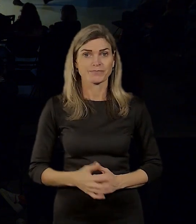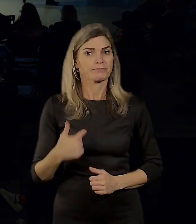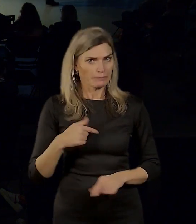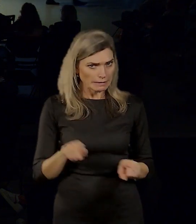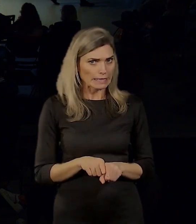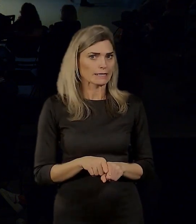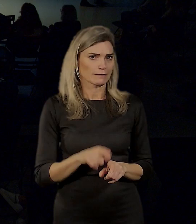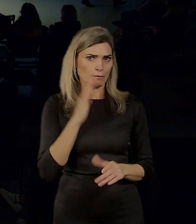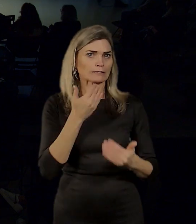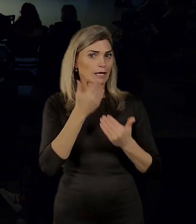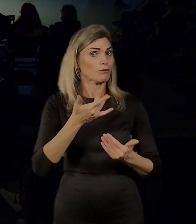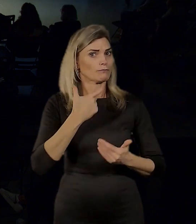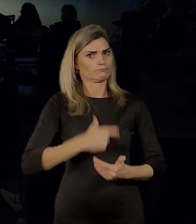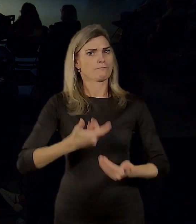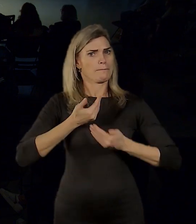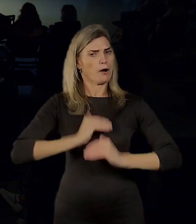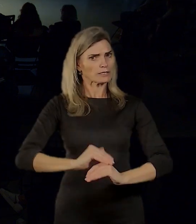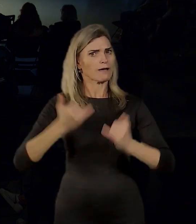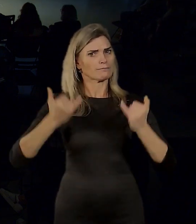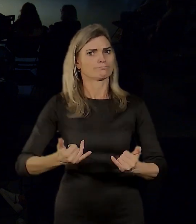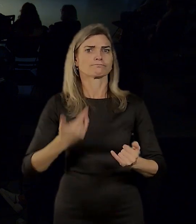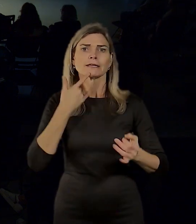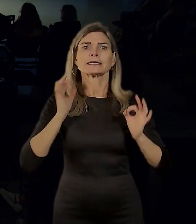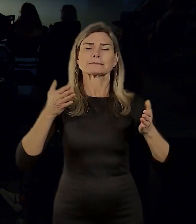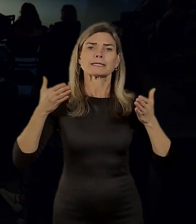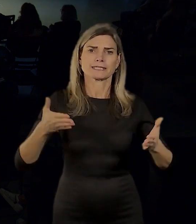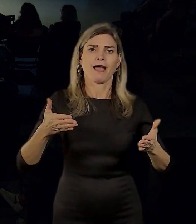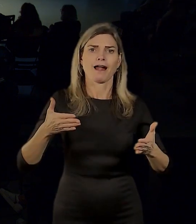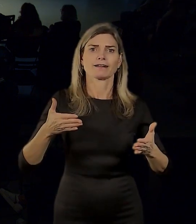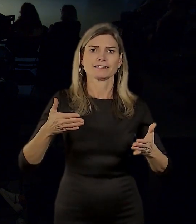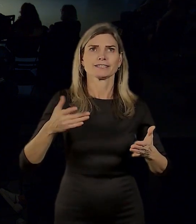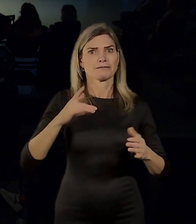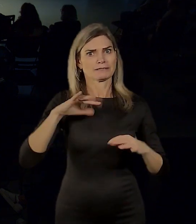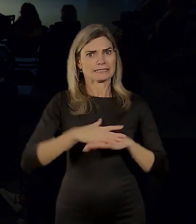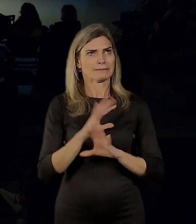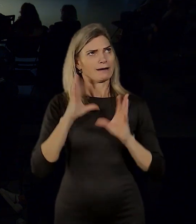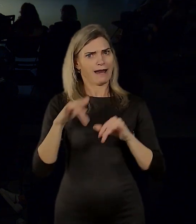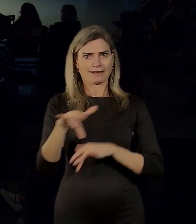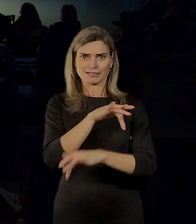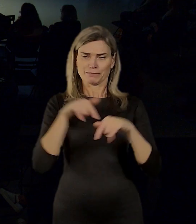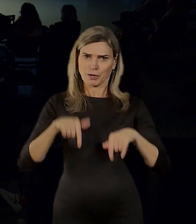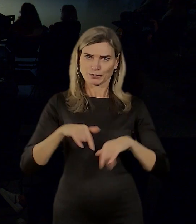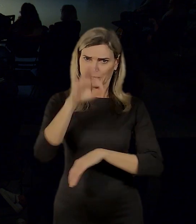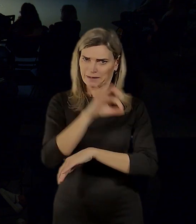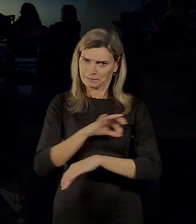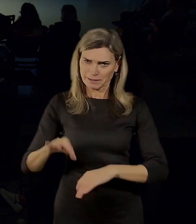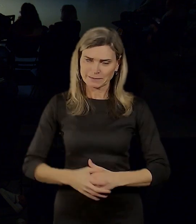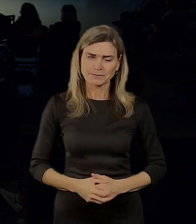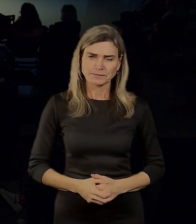the Prague 12 city district through the current mayor, who spoke very nicely here. And